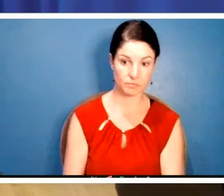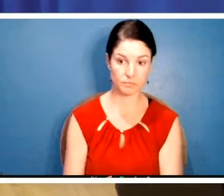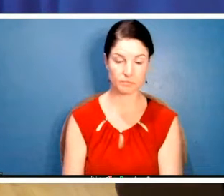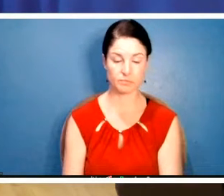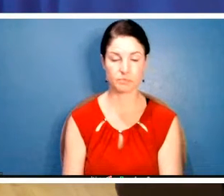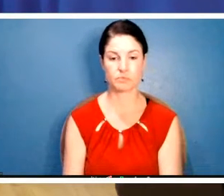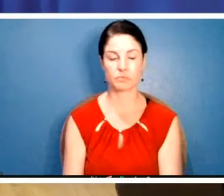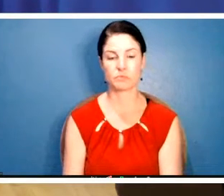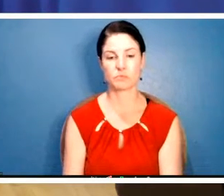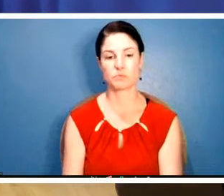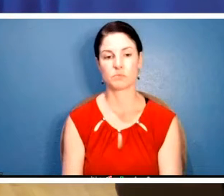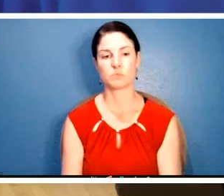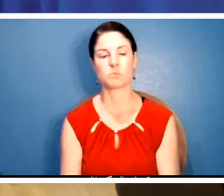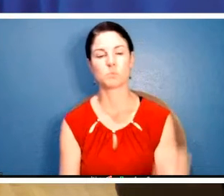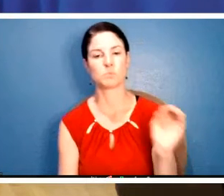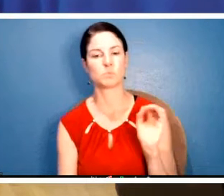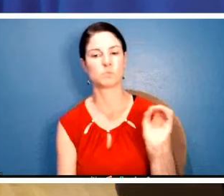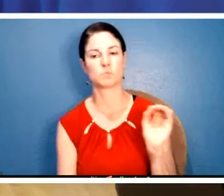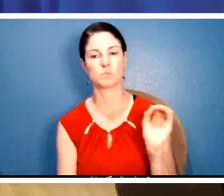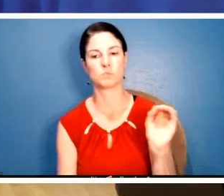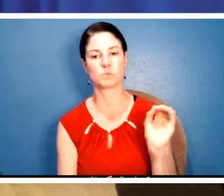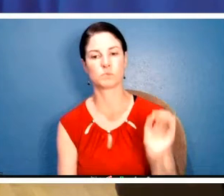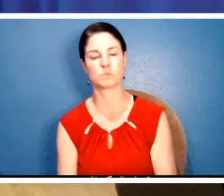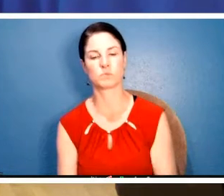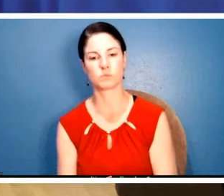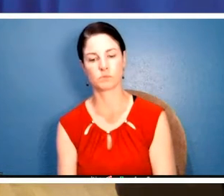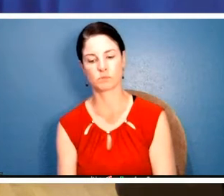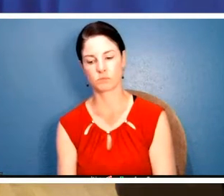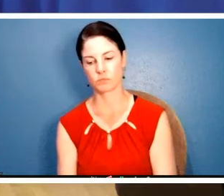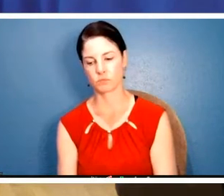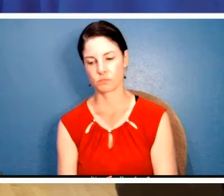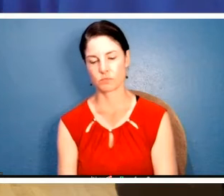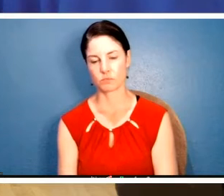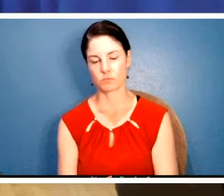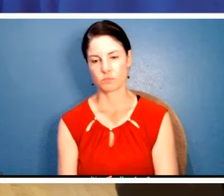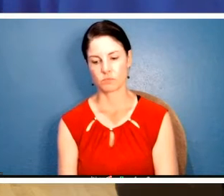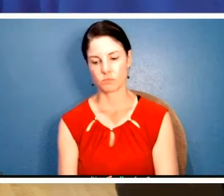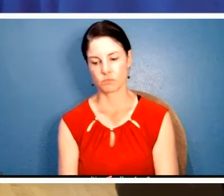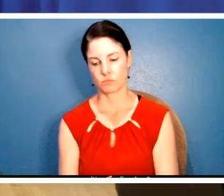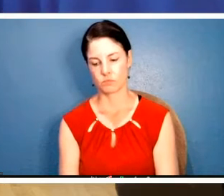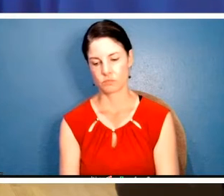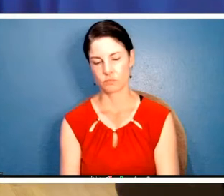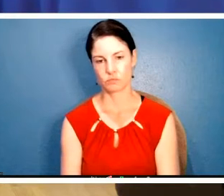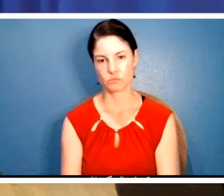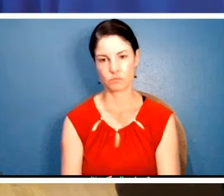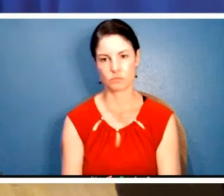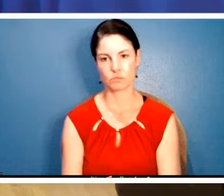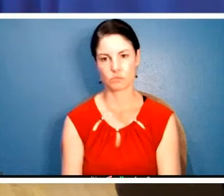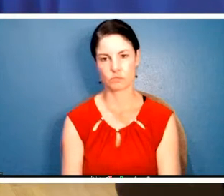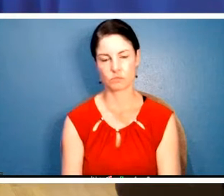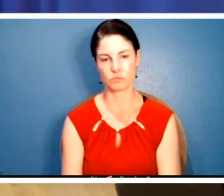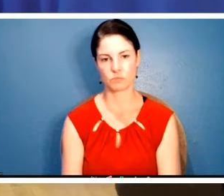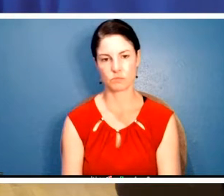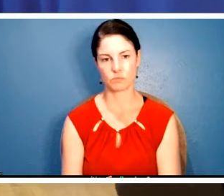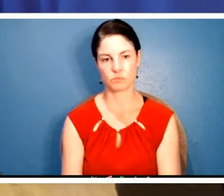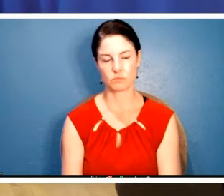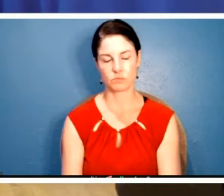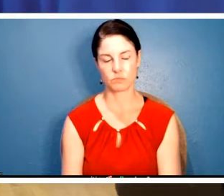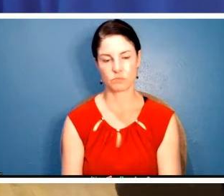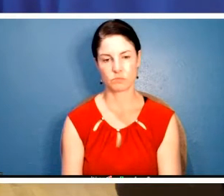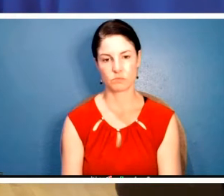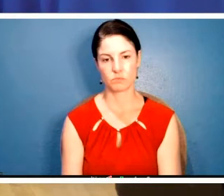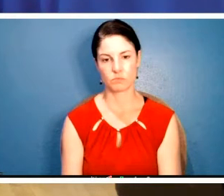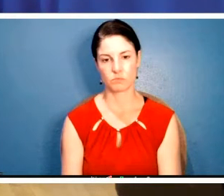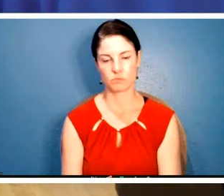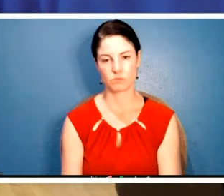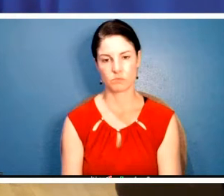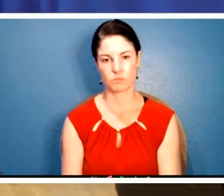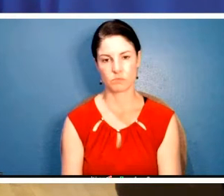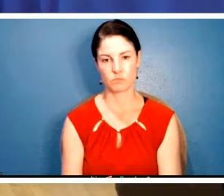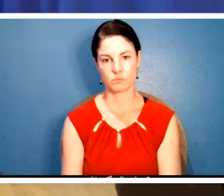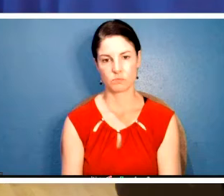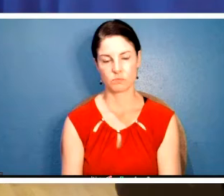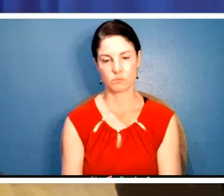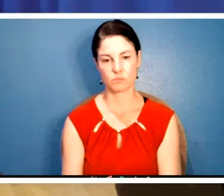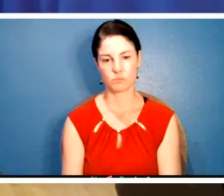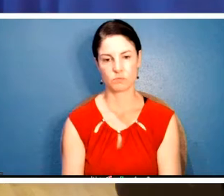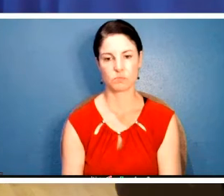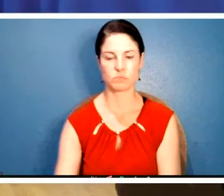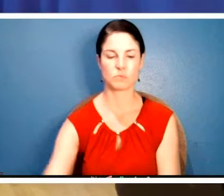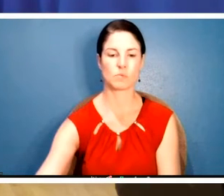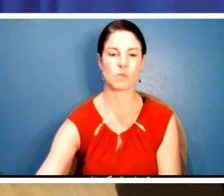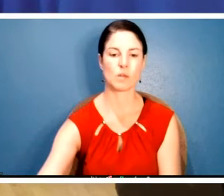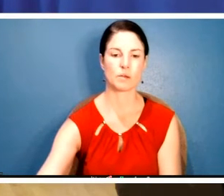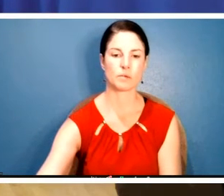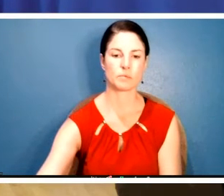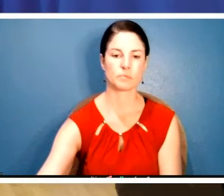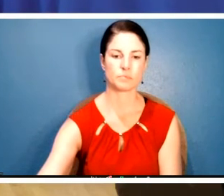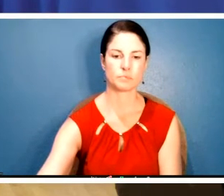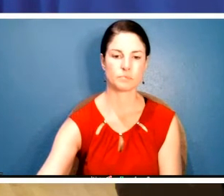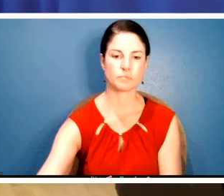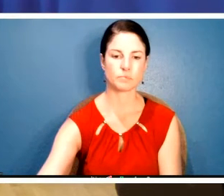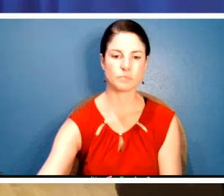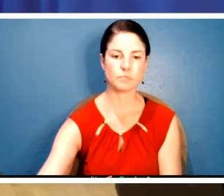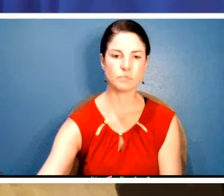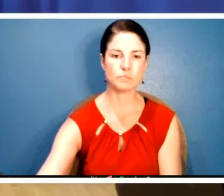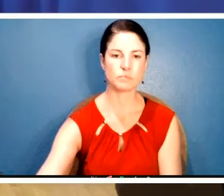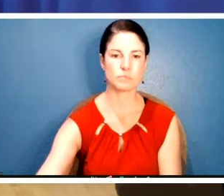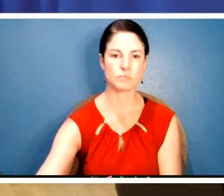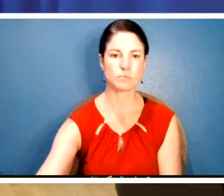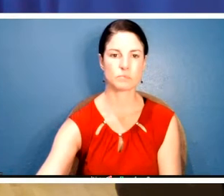Public Comment: There and they'll pull the commenters in the phone Q thanks Alma alright, so we do have a few questions from our zoom Q amp a so we've got a pretty good turnout there.